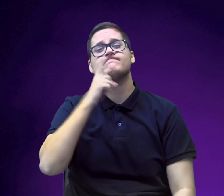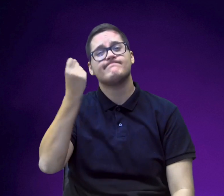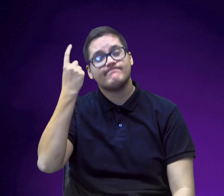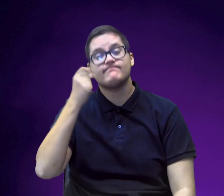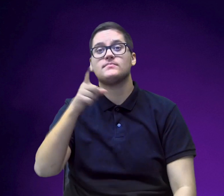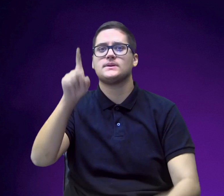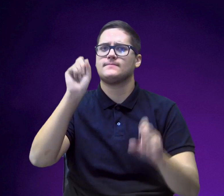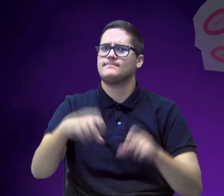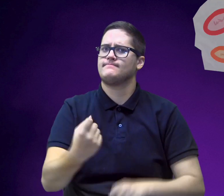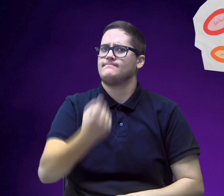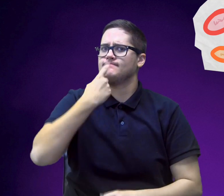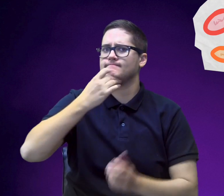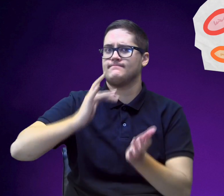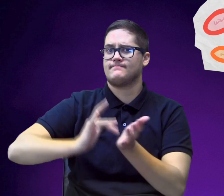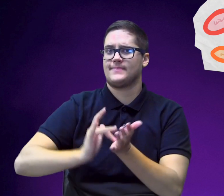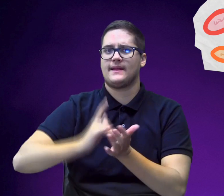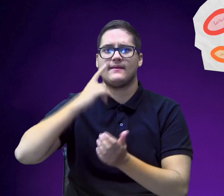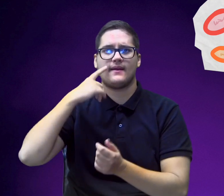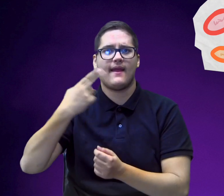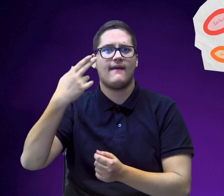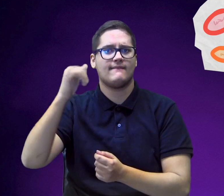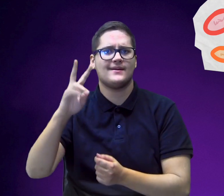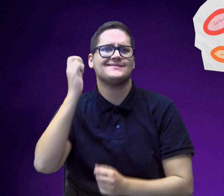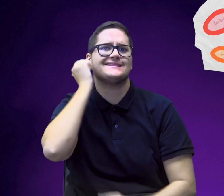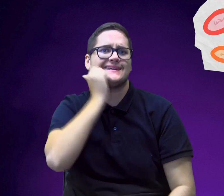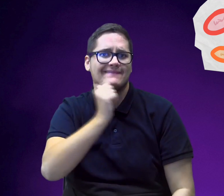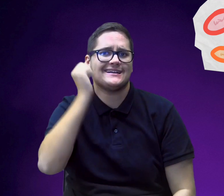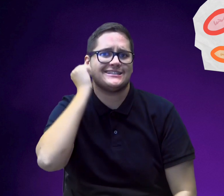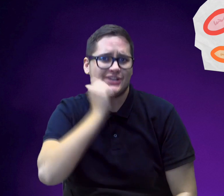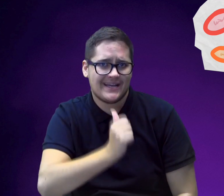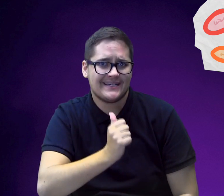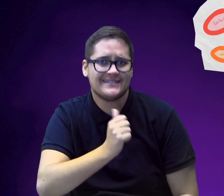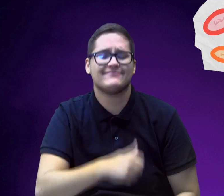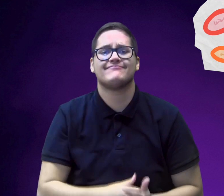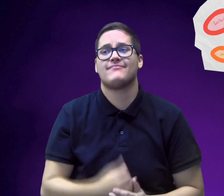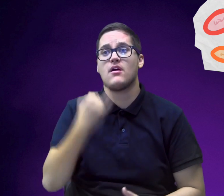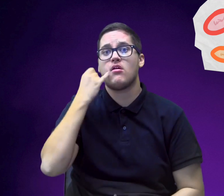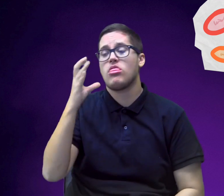But, understand this, you must take medications for HIV everyday.